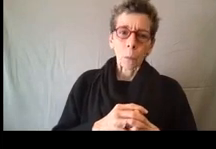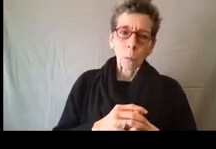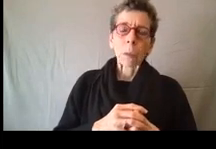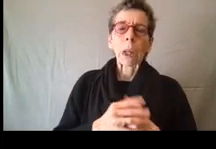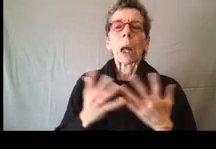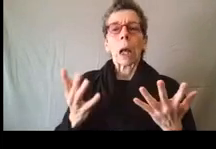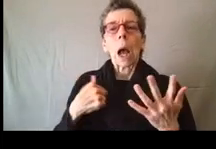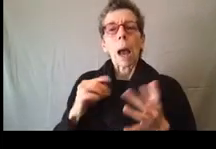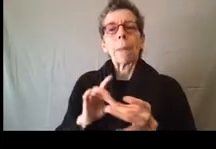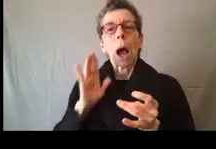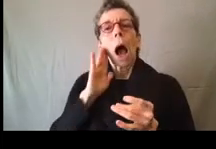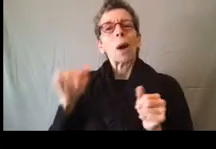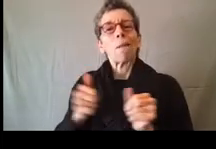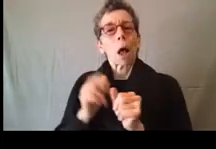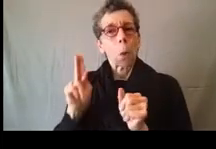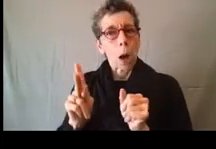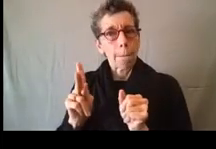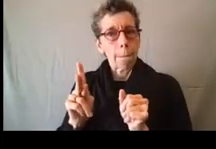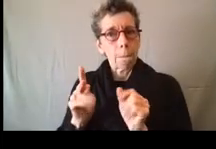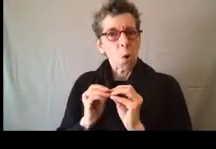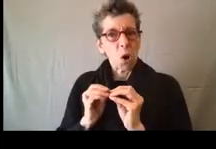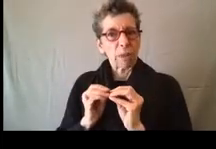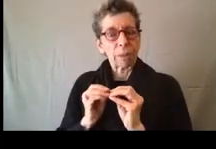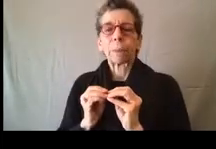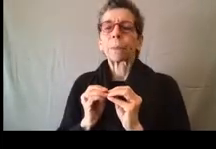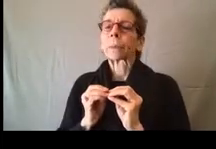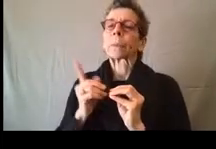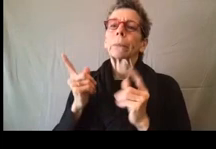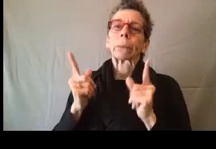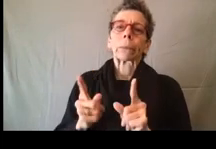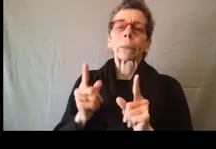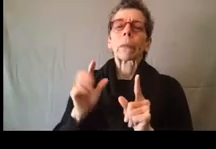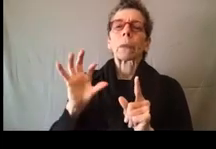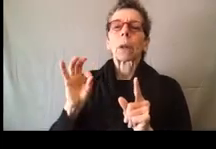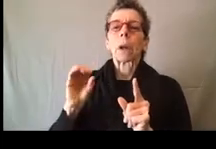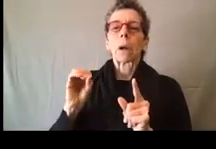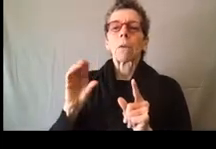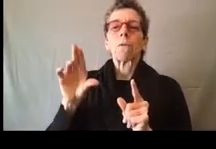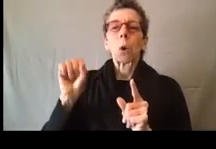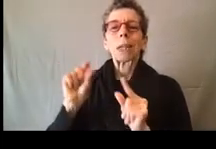mentioned I will follow up with this, we had a focus group, a discussion group really,